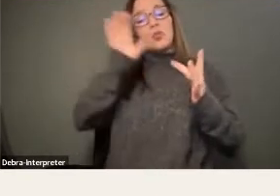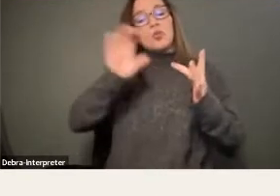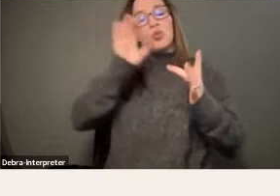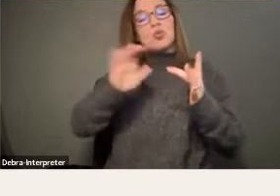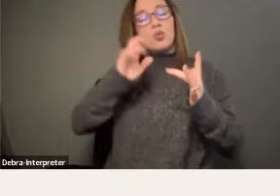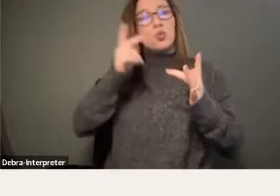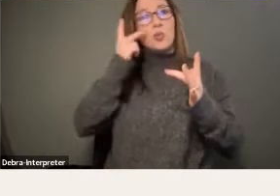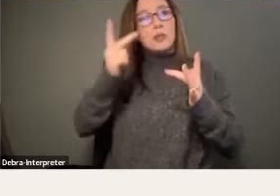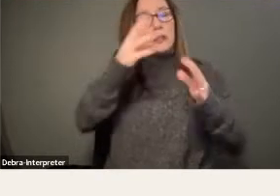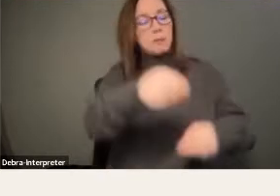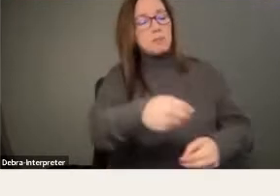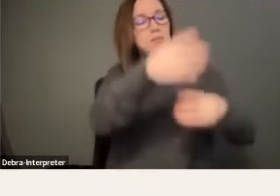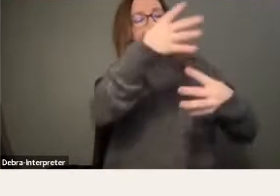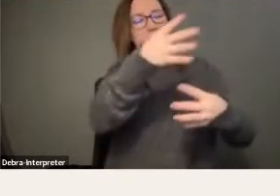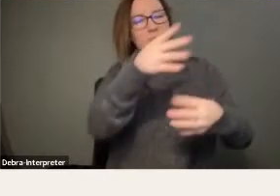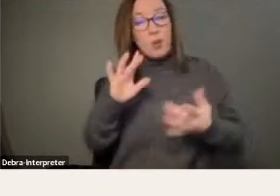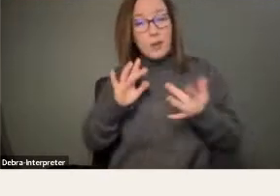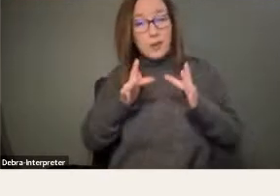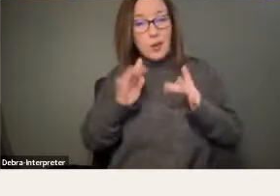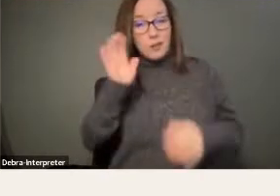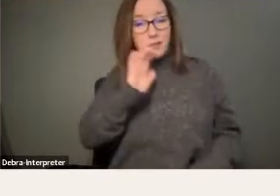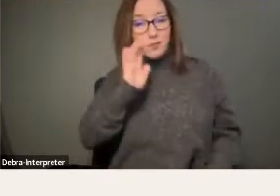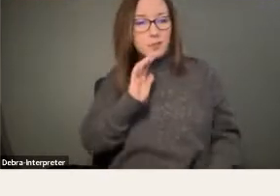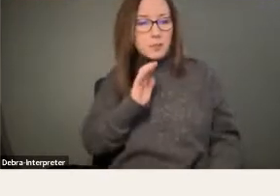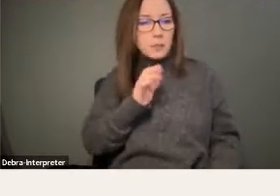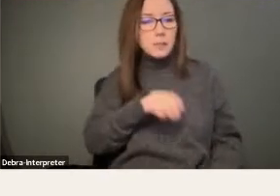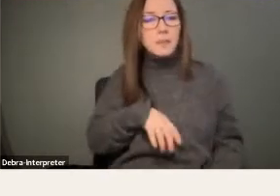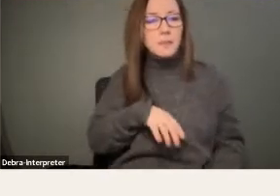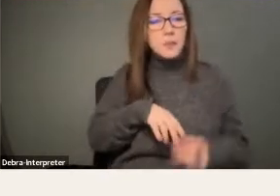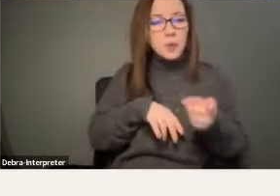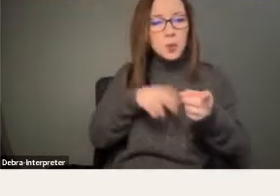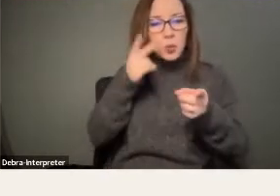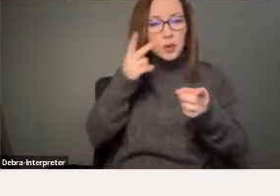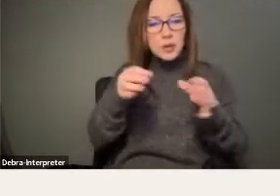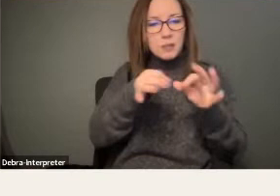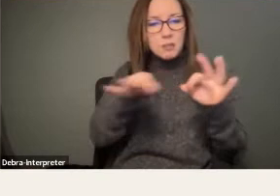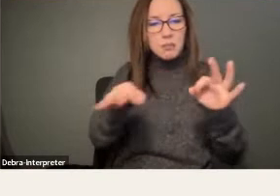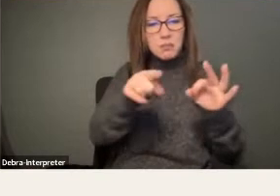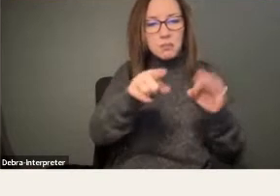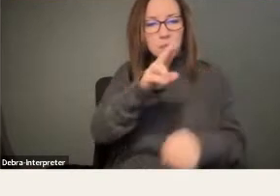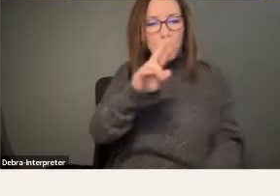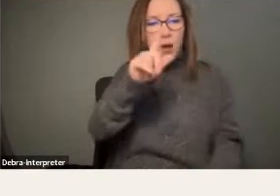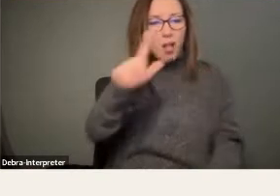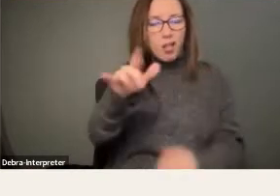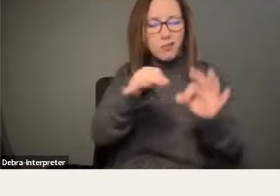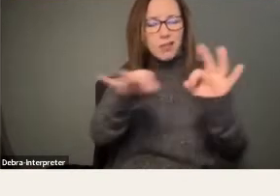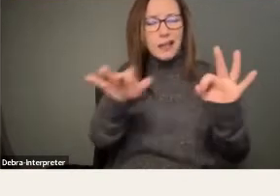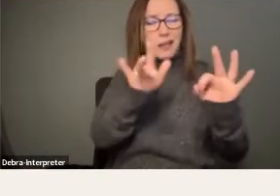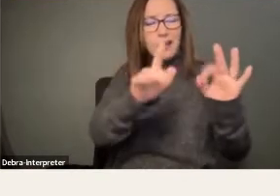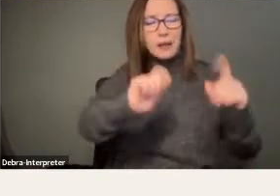the Internet. You might find them just doing an Internet search on a topic that takes you to Internet